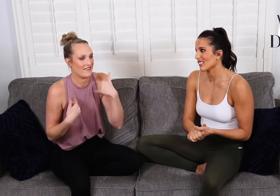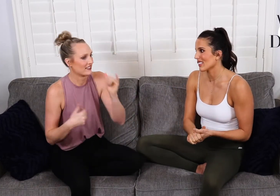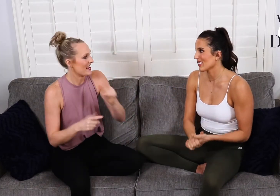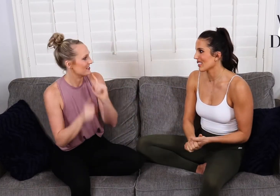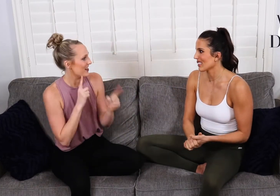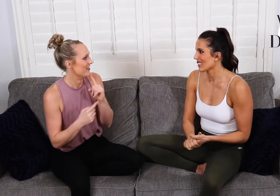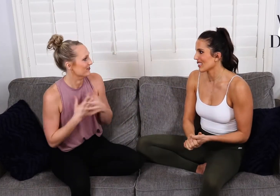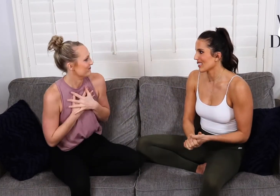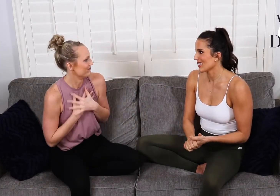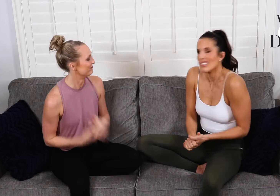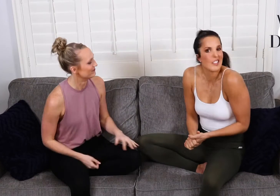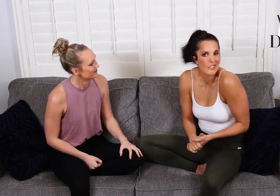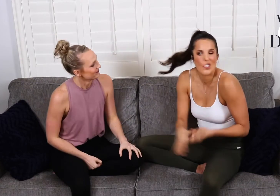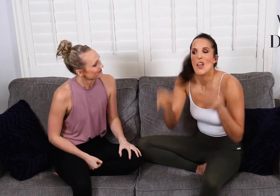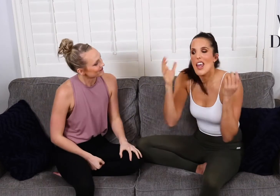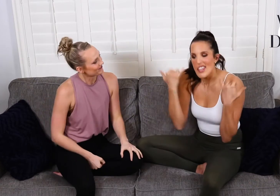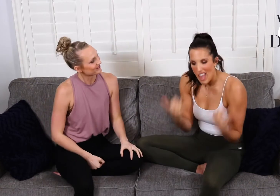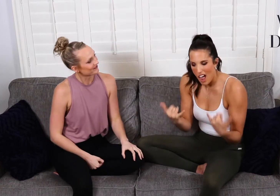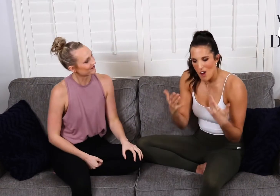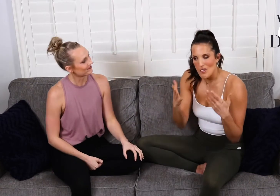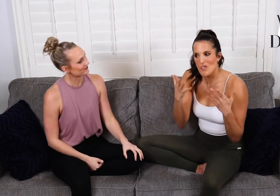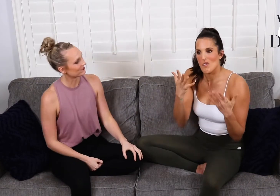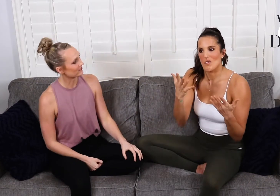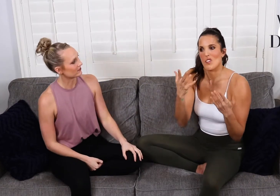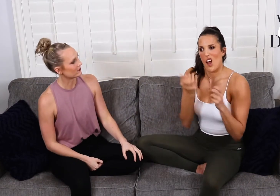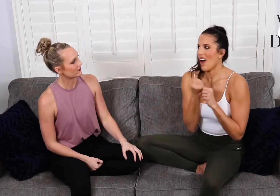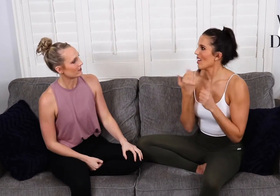to talk and have that dialogue. Yeah, so today...